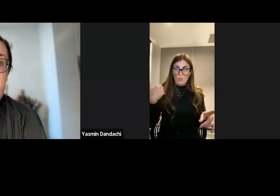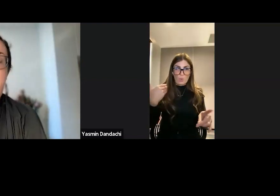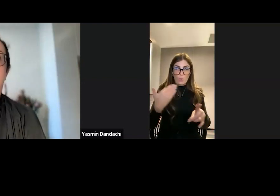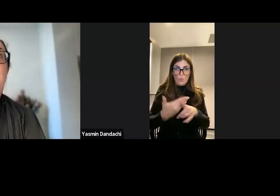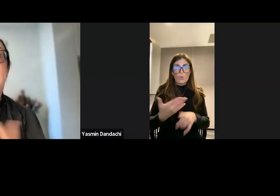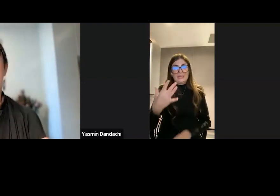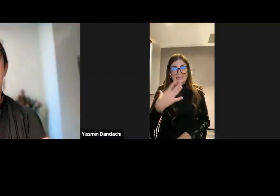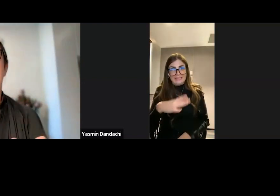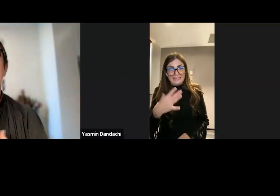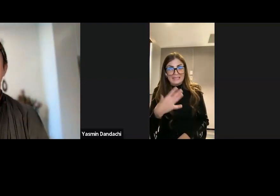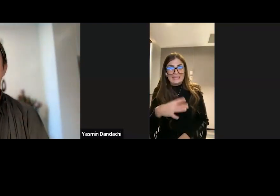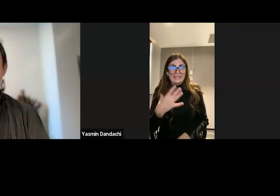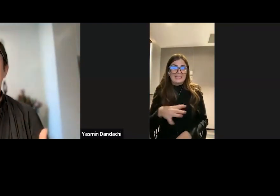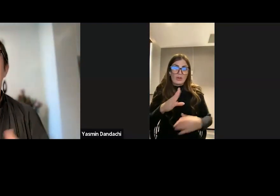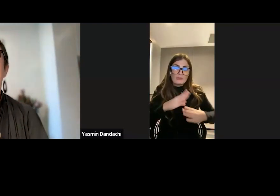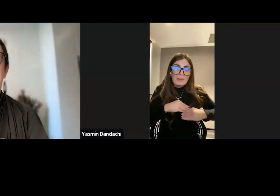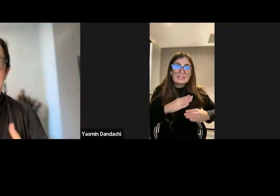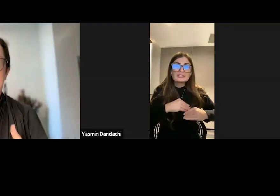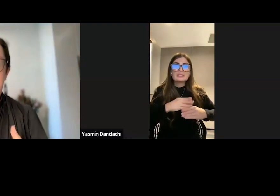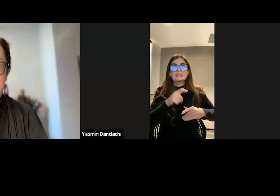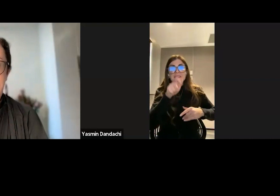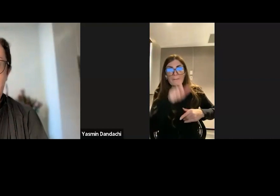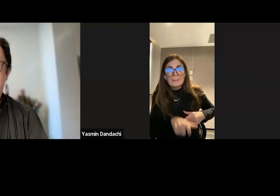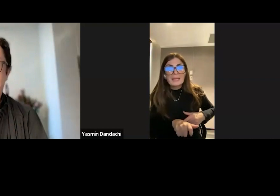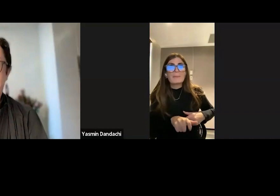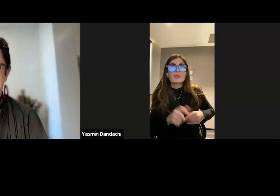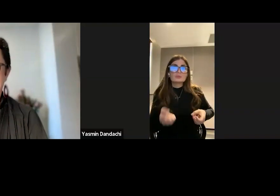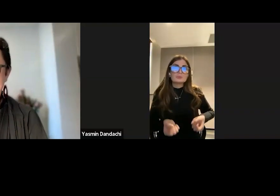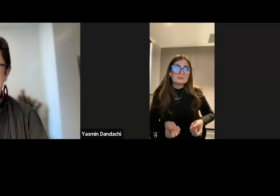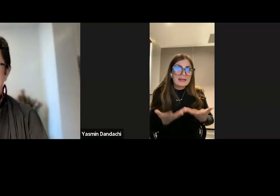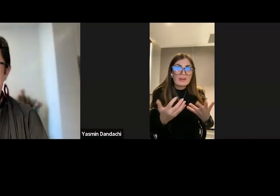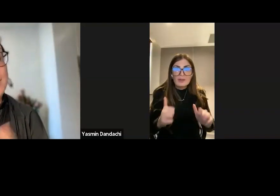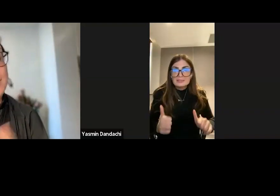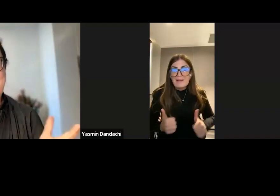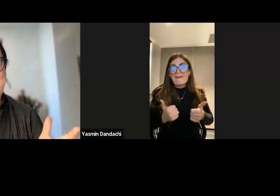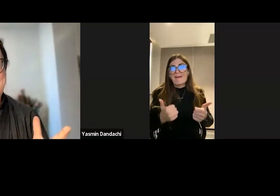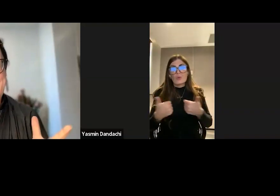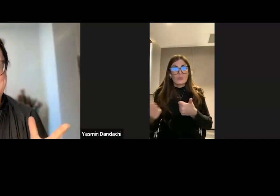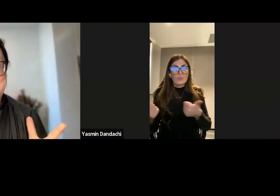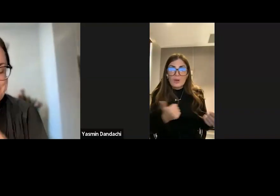of passionate individuals to the sacrifice our well-being, certainly, our financial well-being,